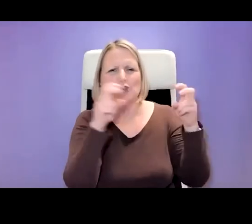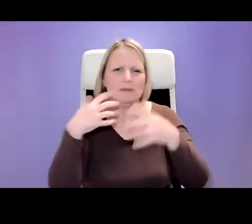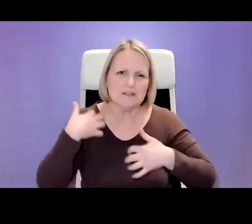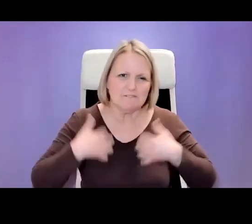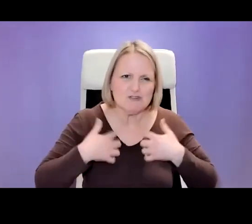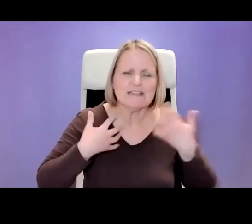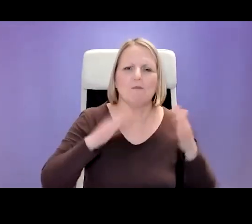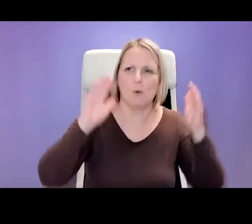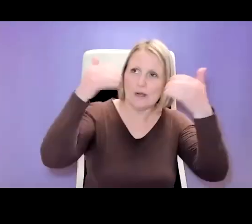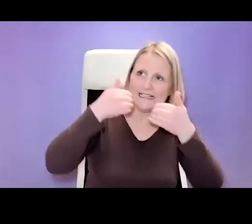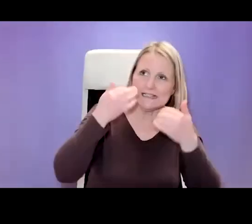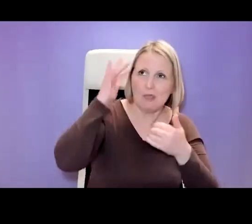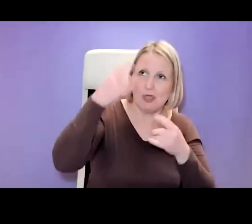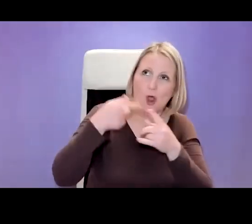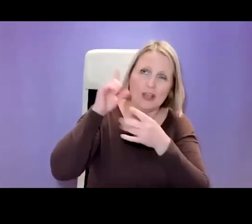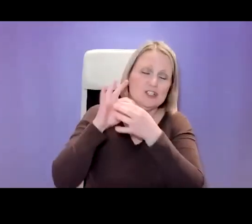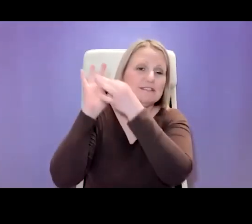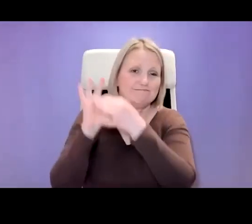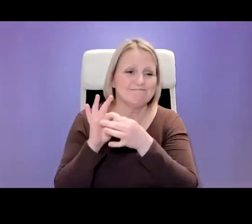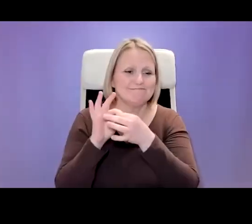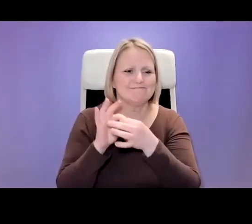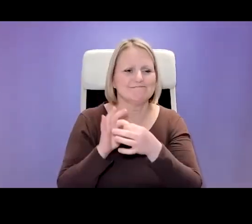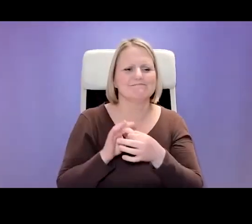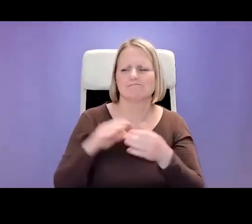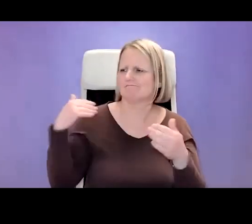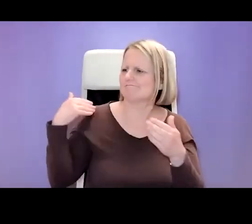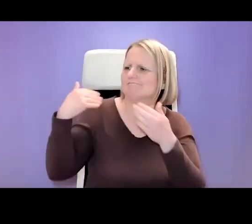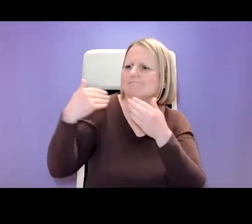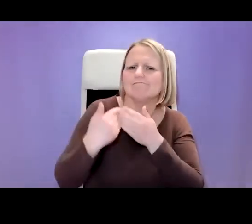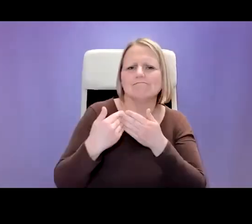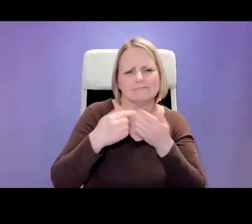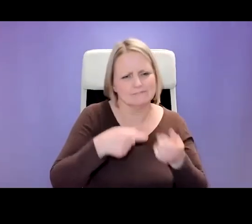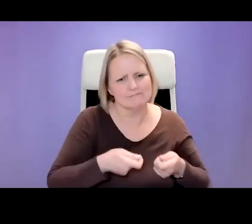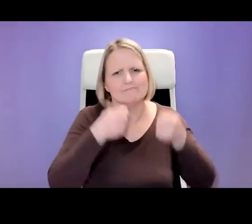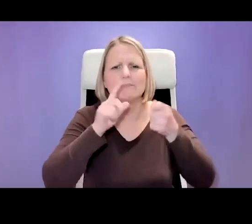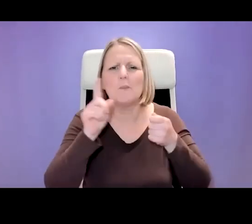So what has come to the fore? A couple of things, I think, during the last couple of days, and today.